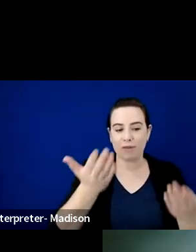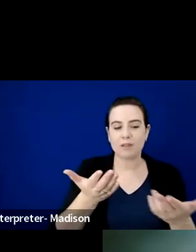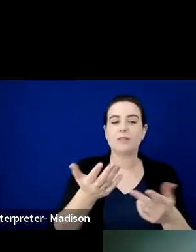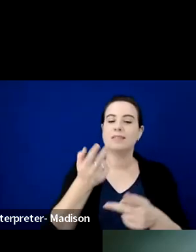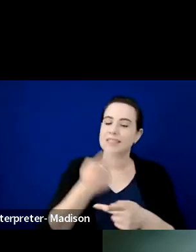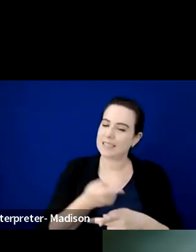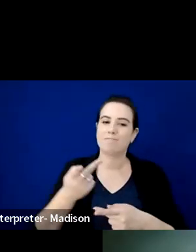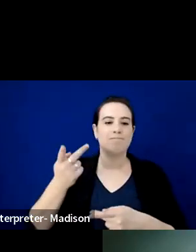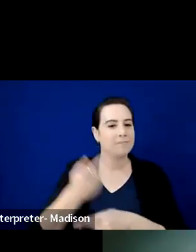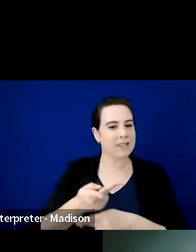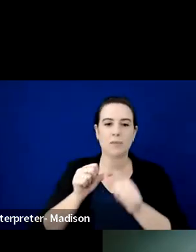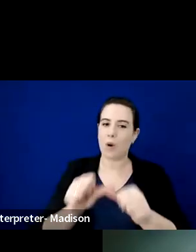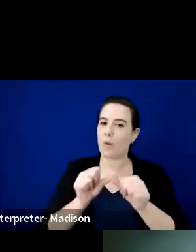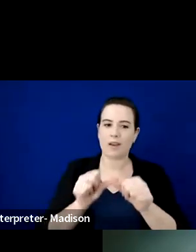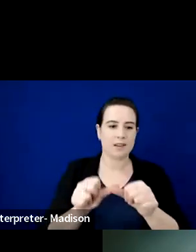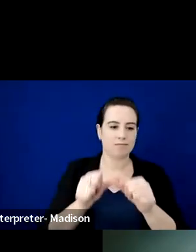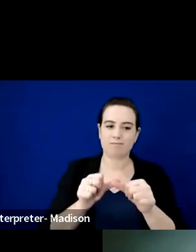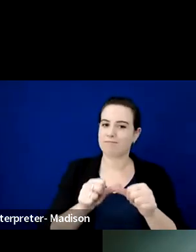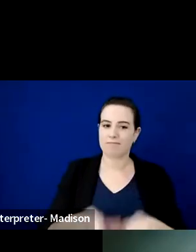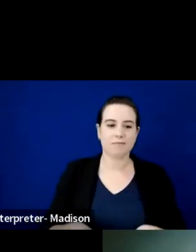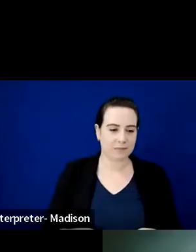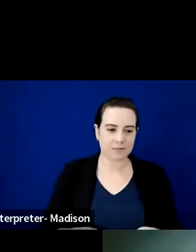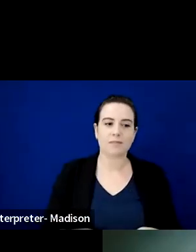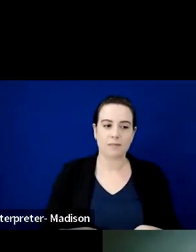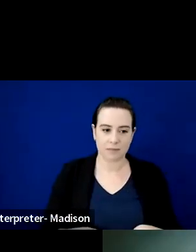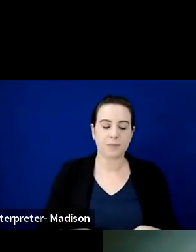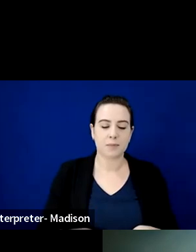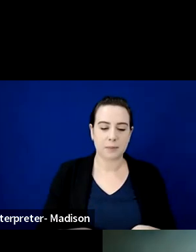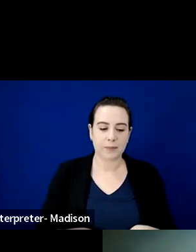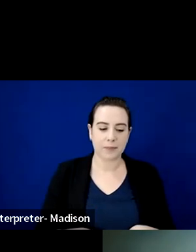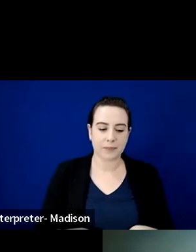In one instance, I was finally able to make a great connection of somebody who was really dedicated, wanted to do it, but then to find out she had a temporary position in public health and then went away.